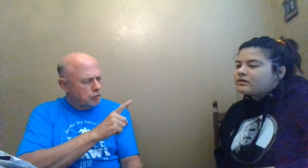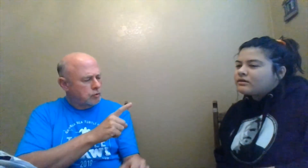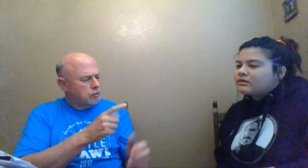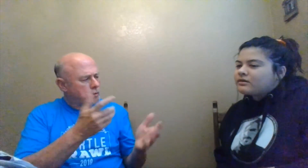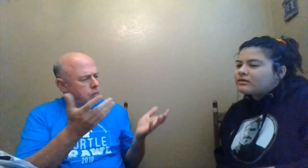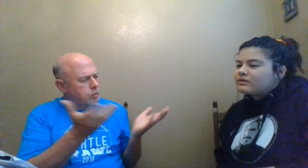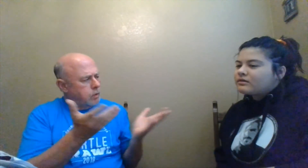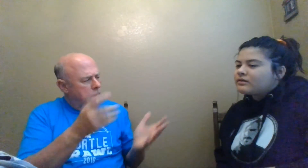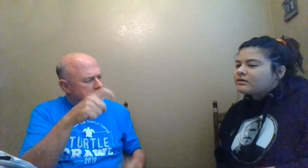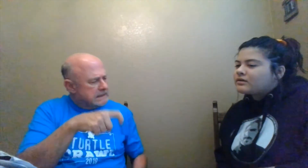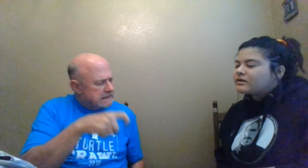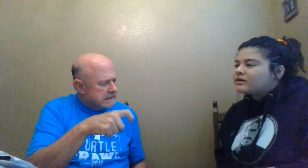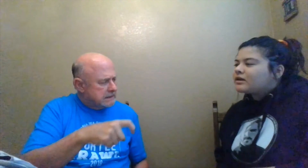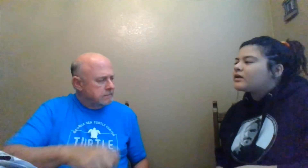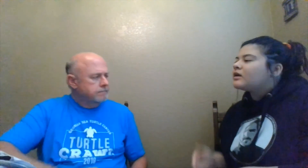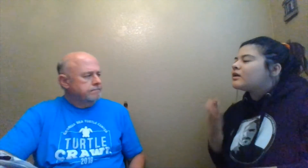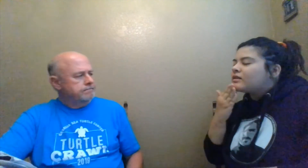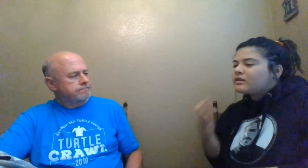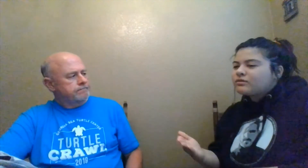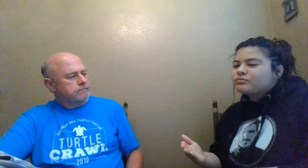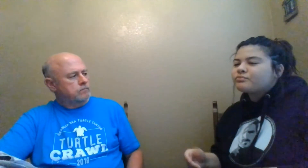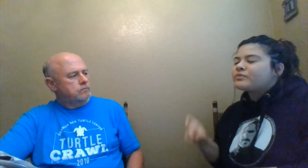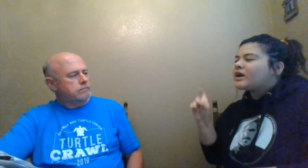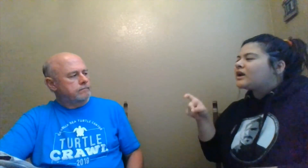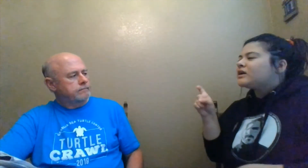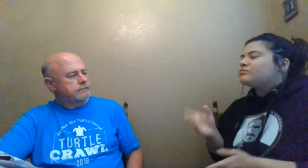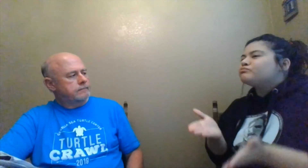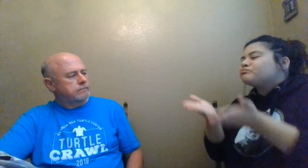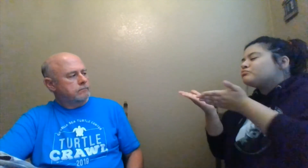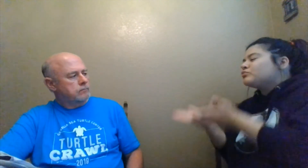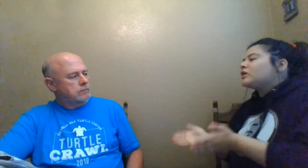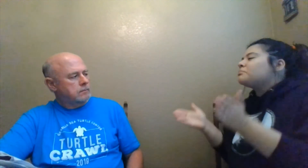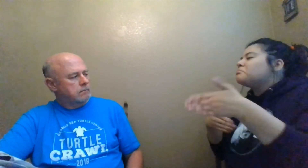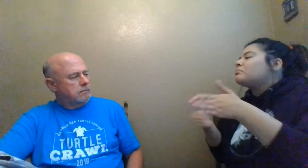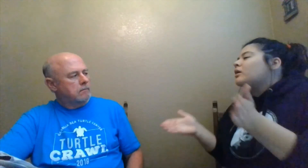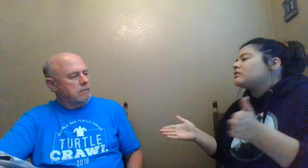Sure , what do you need? I need to bring a box here.